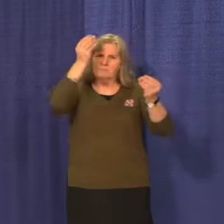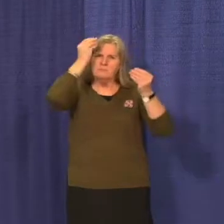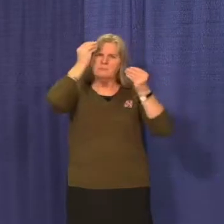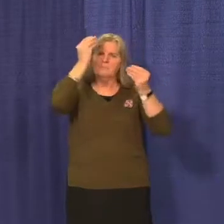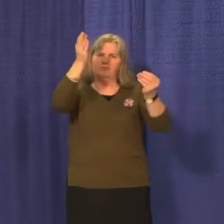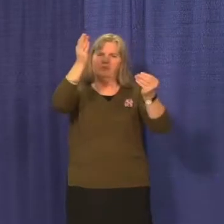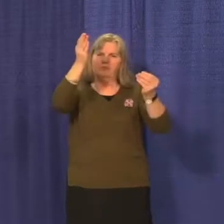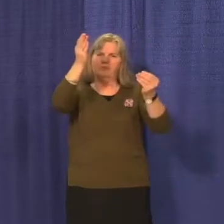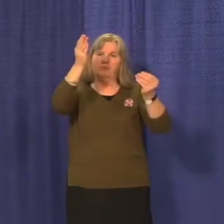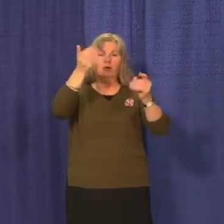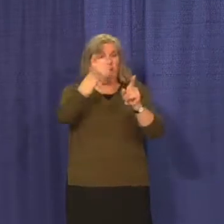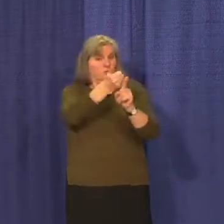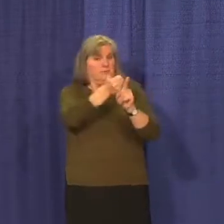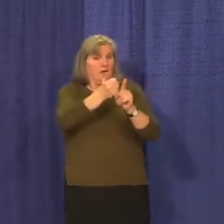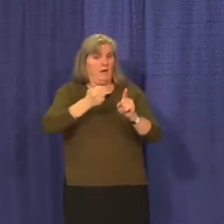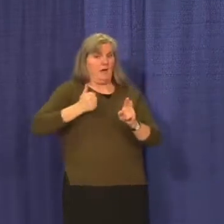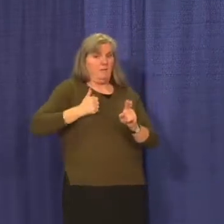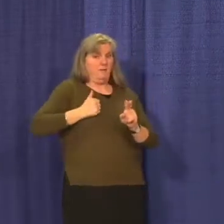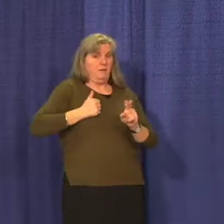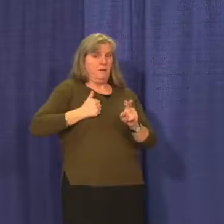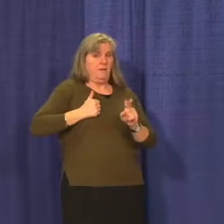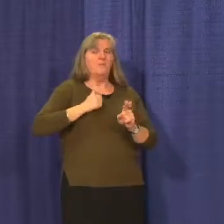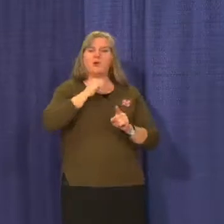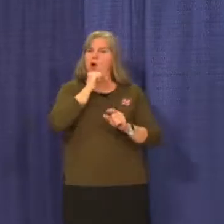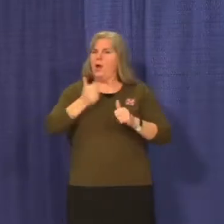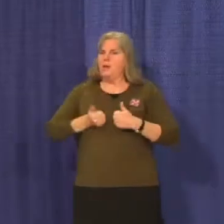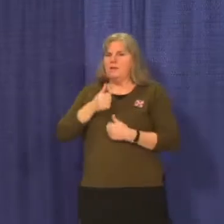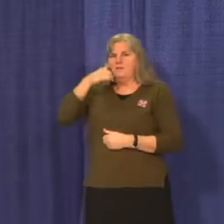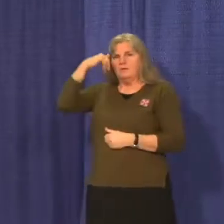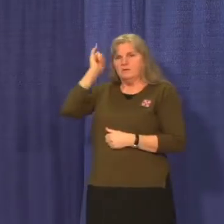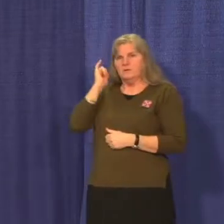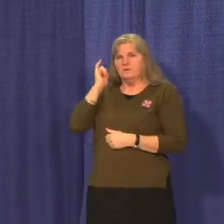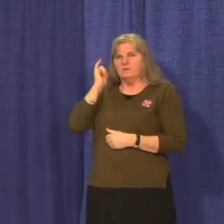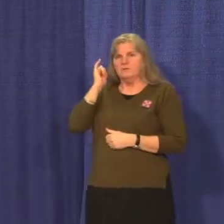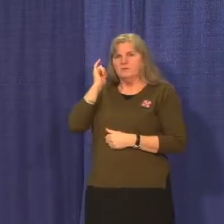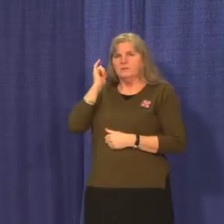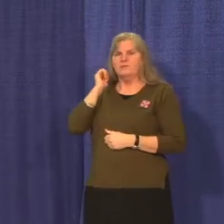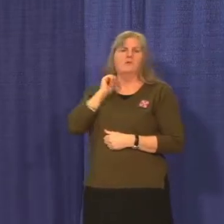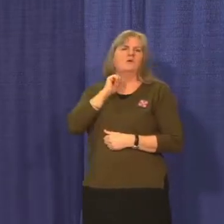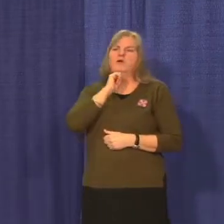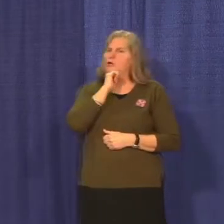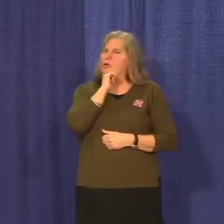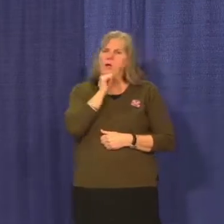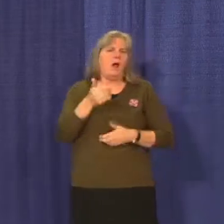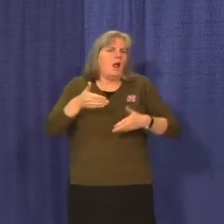If you're a Canadian but do not live in the Yukon, you're not